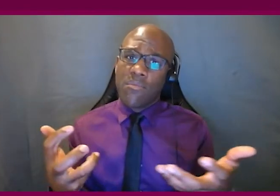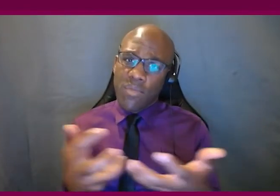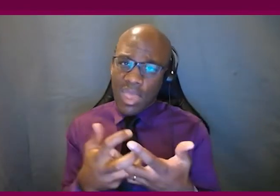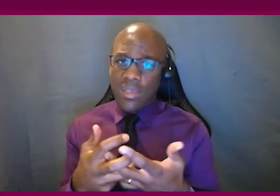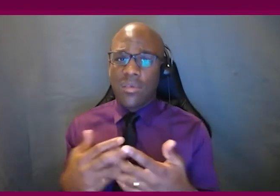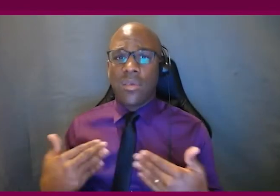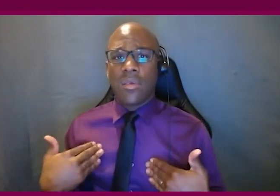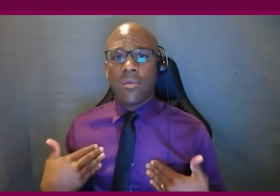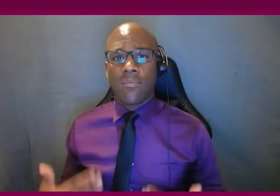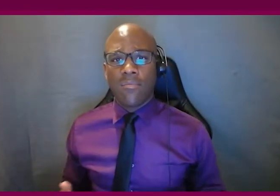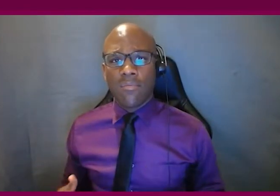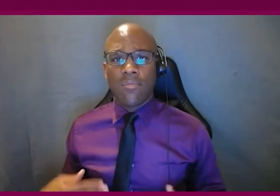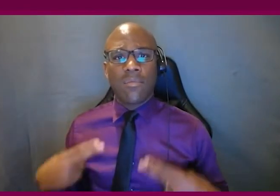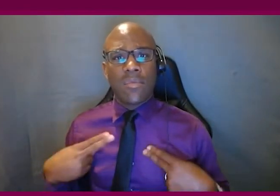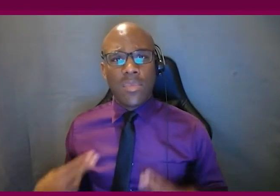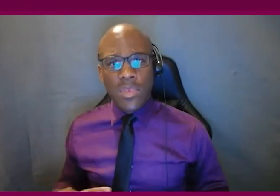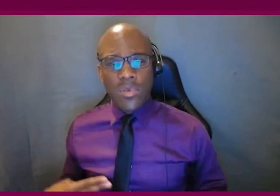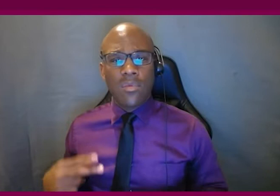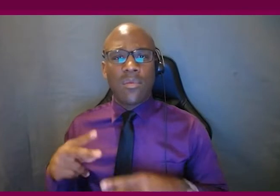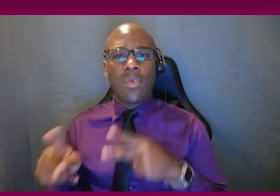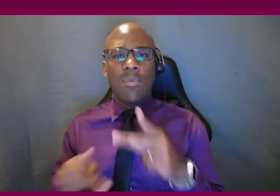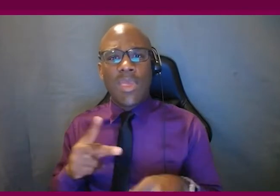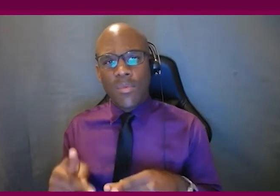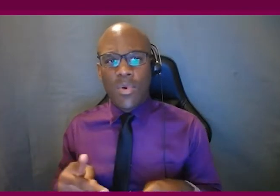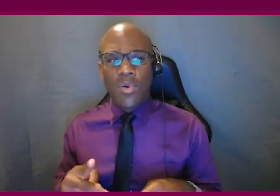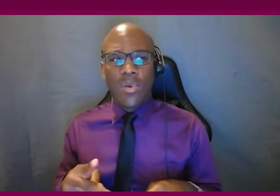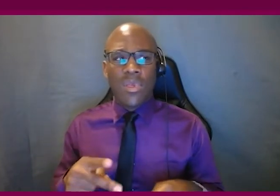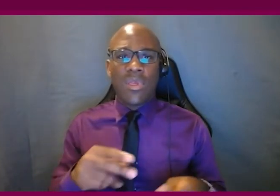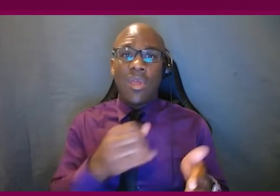before written language was even a thing.